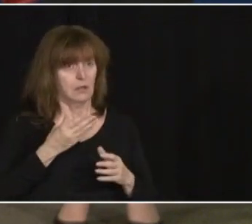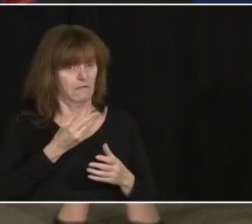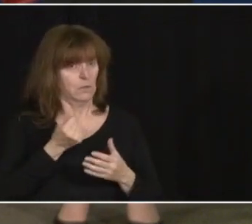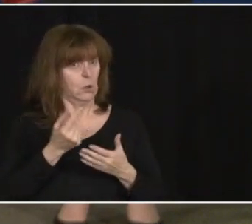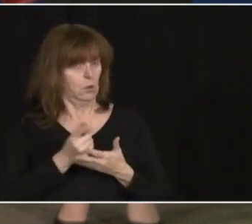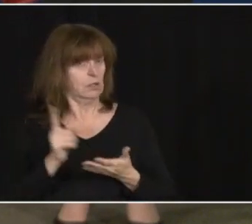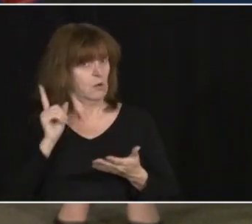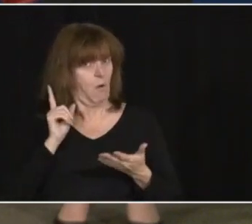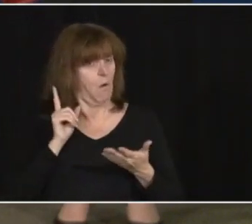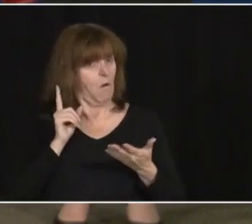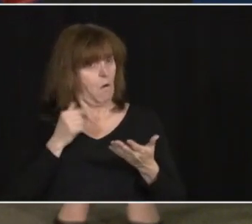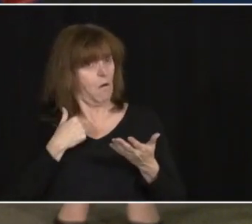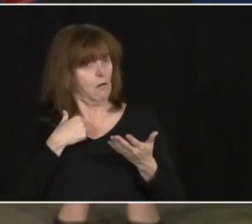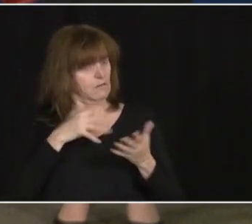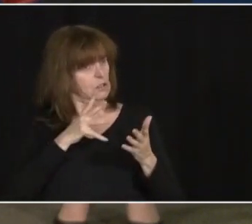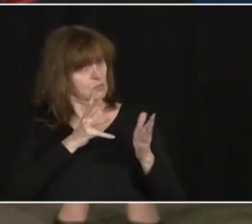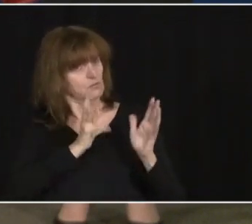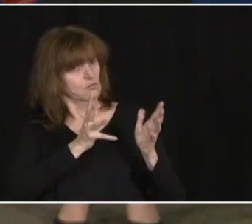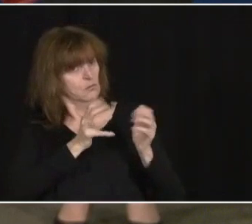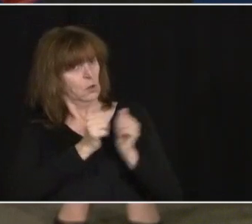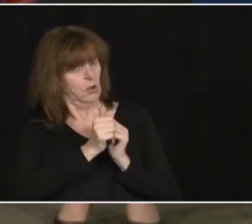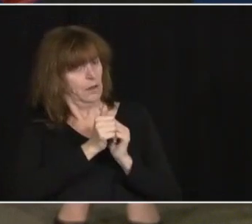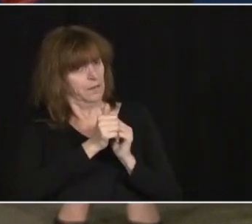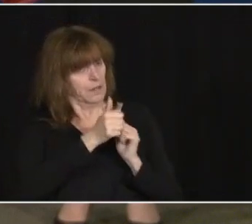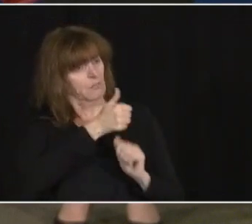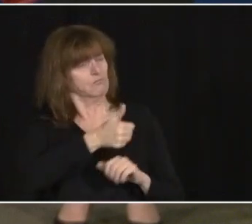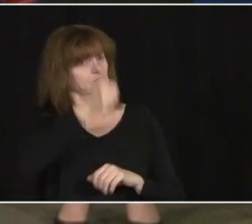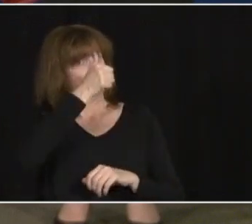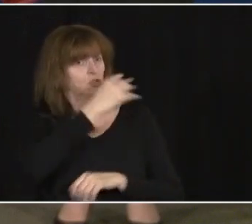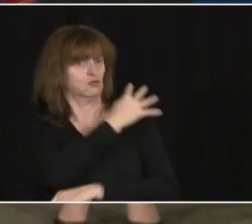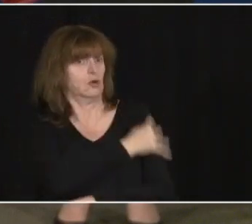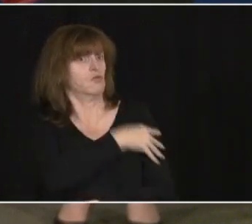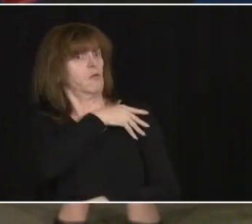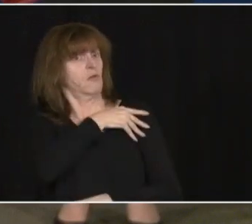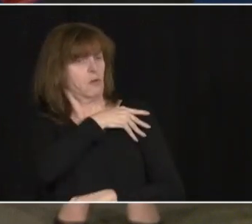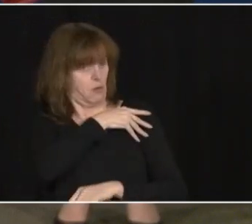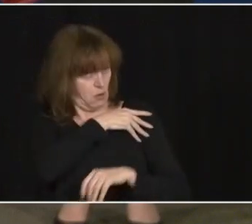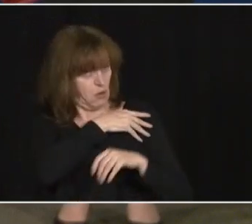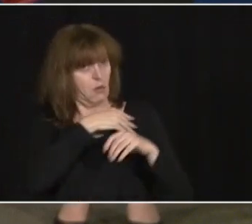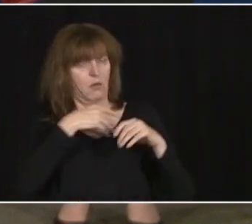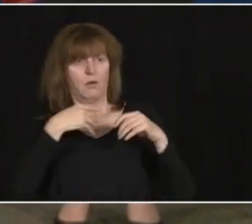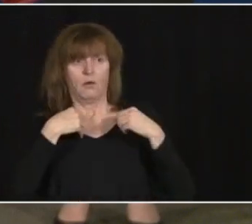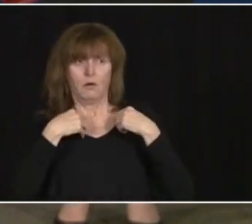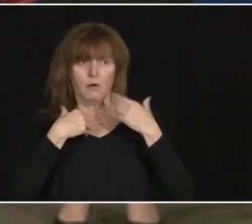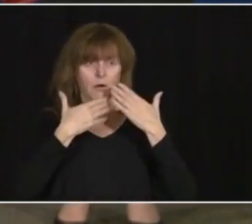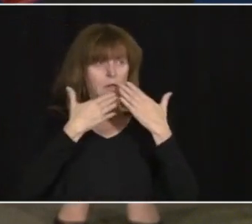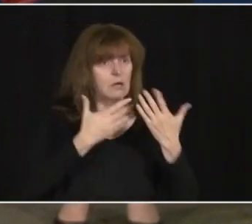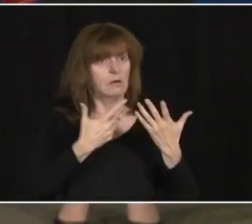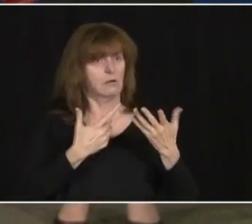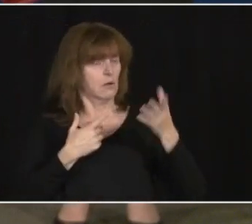thank our men and women that serve our country and the reservists as well. They are willing and ready to come in